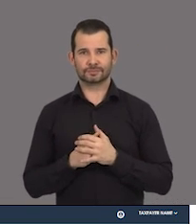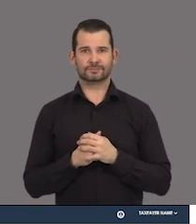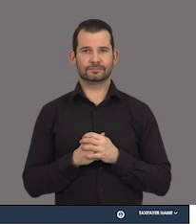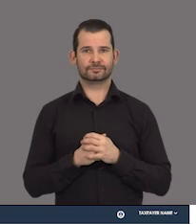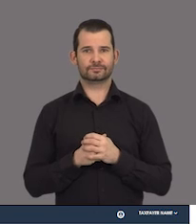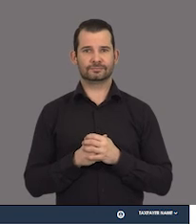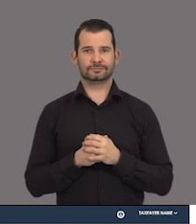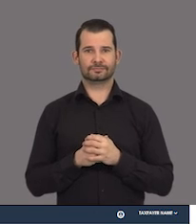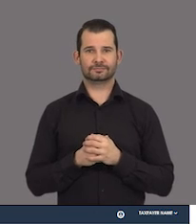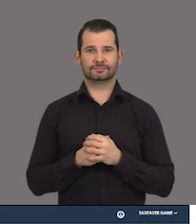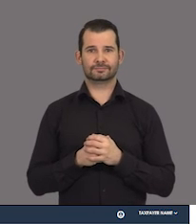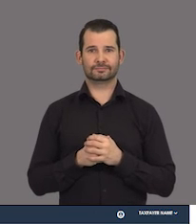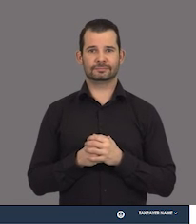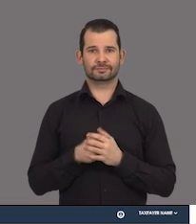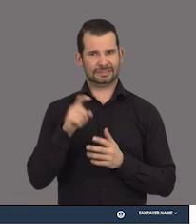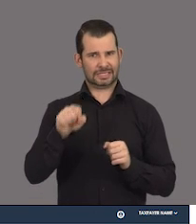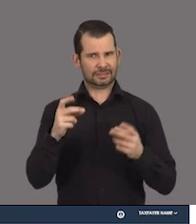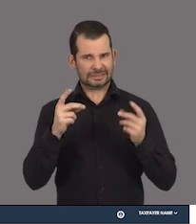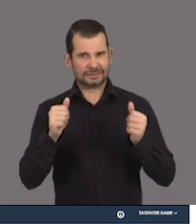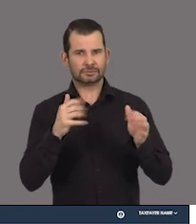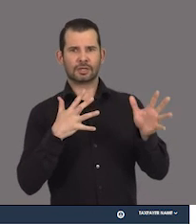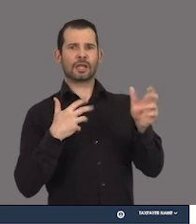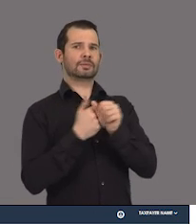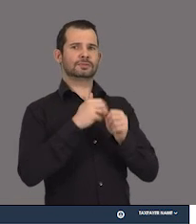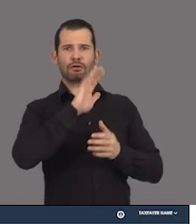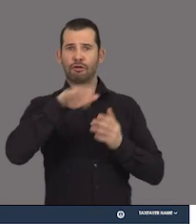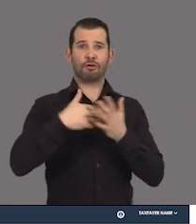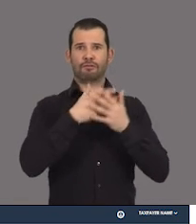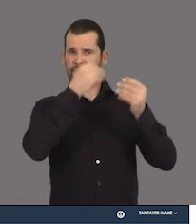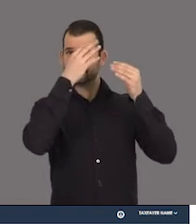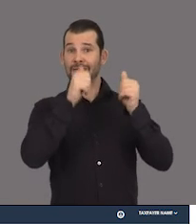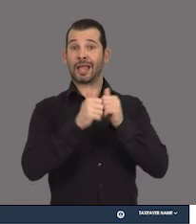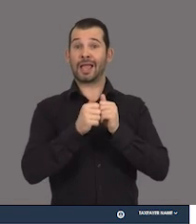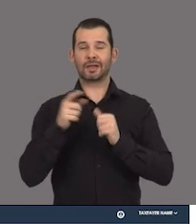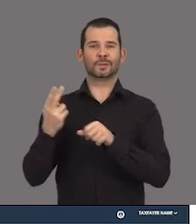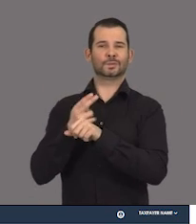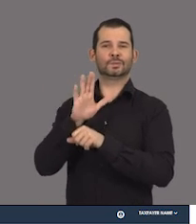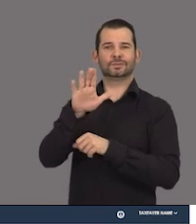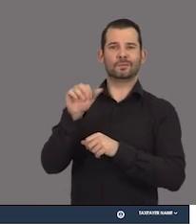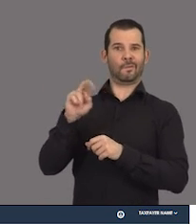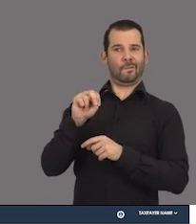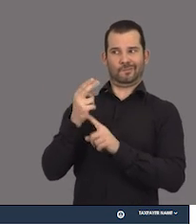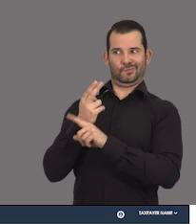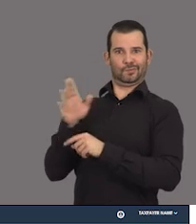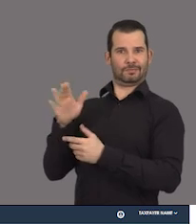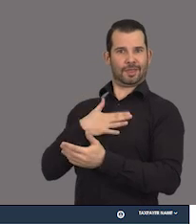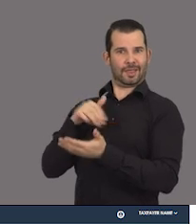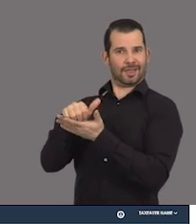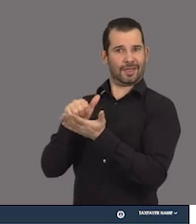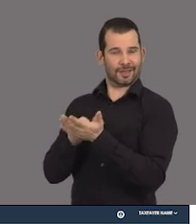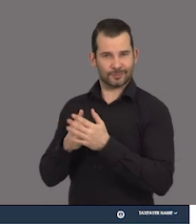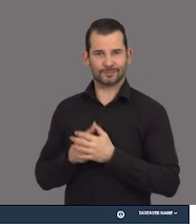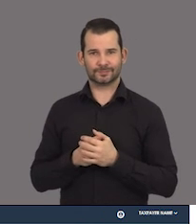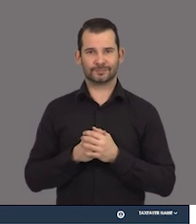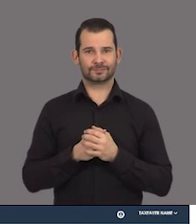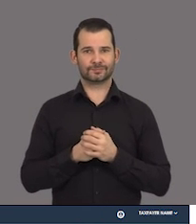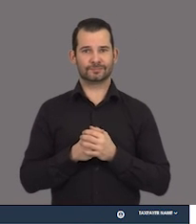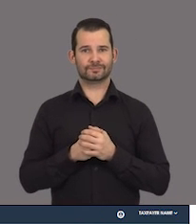You can instantly update all this information on your own through My Account. You can also: